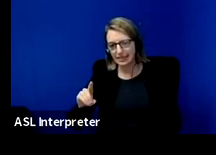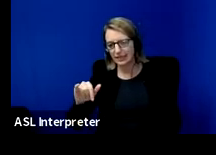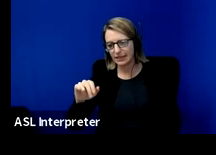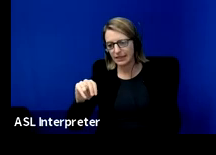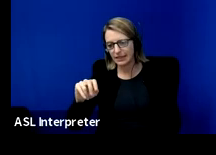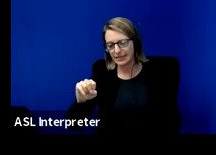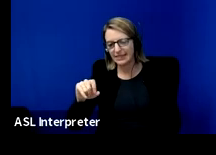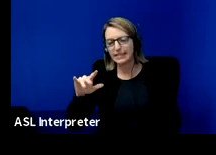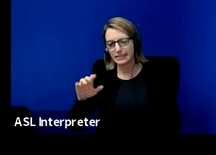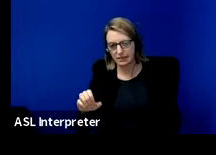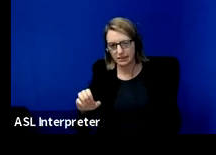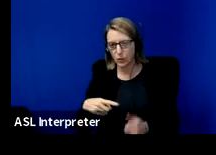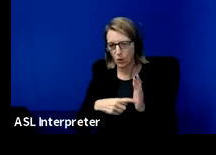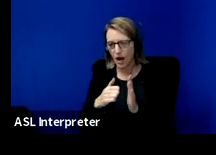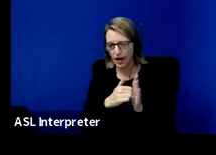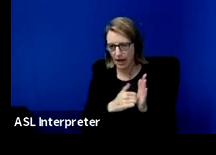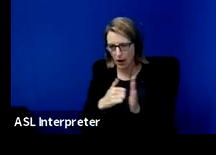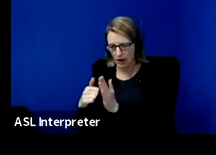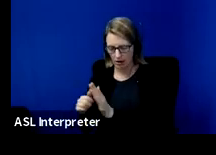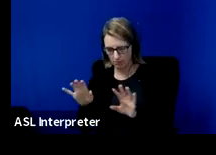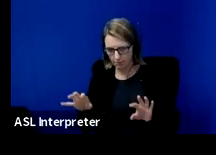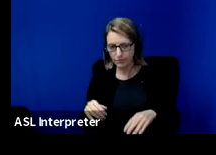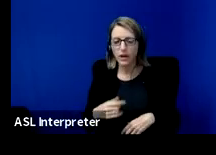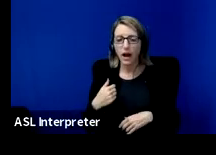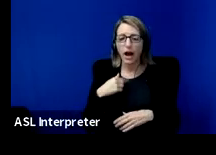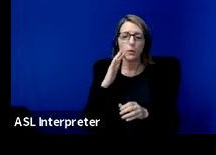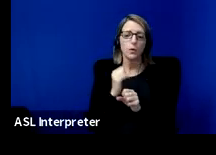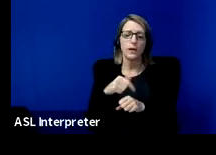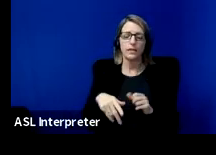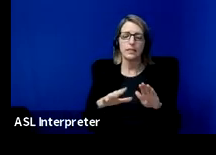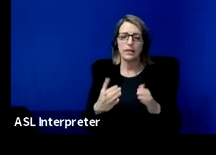ESD 112-- Kristina Wambold: I am going to create this class, so that I can go ahead and share it with my students